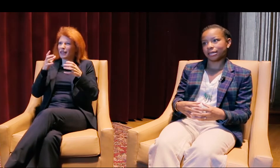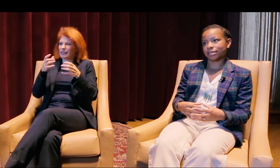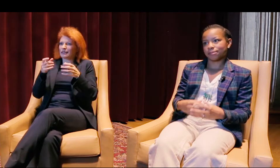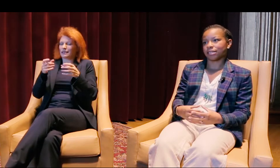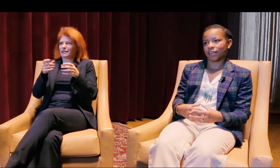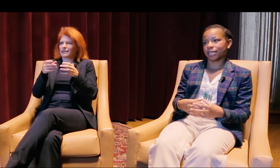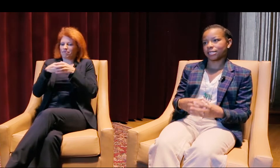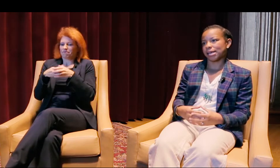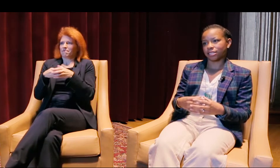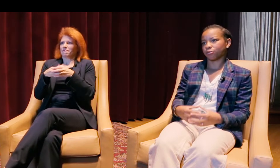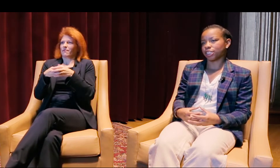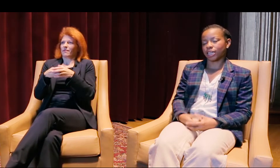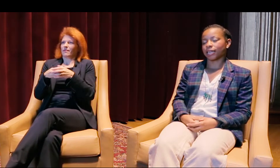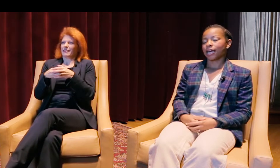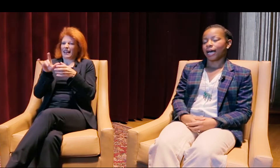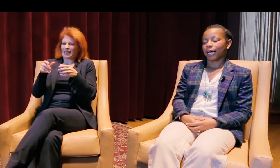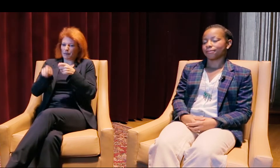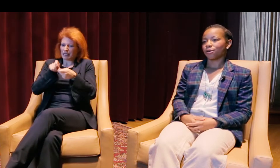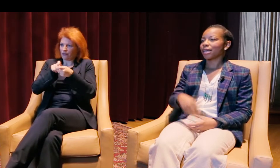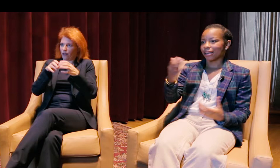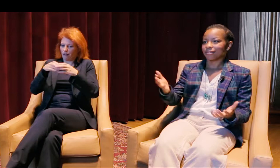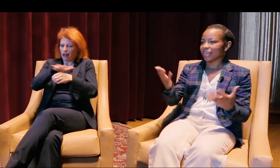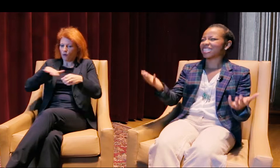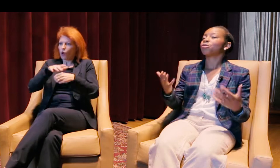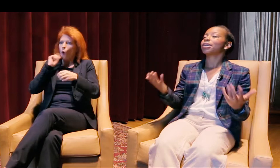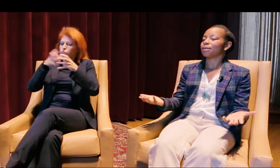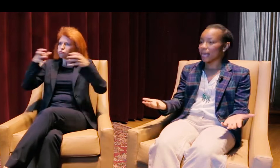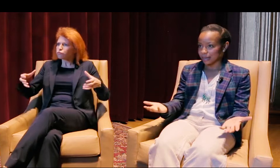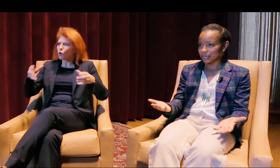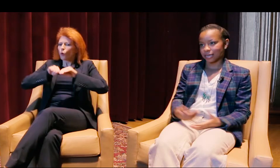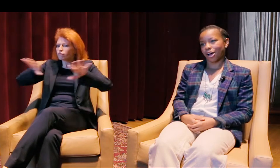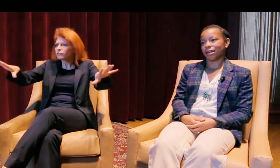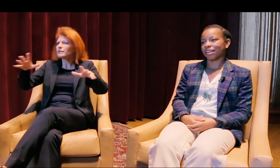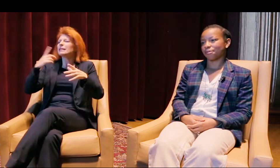specific space and region? I guess it depended on the project.